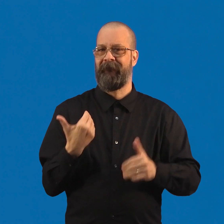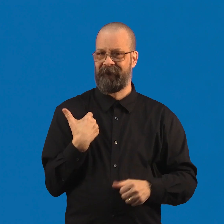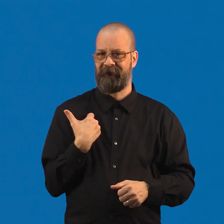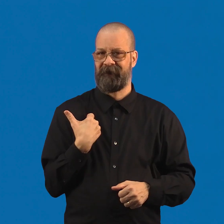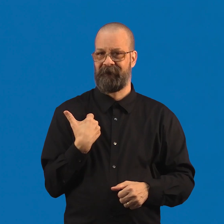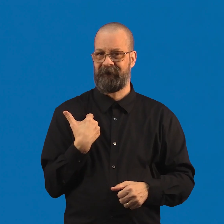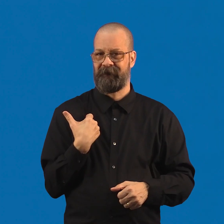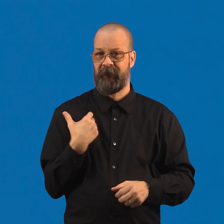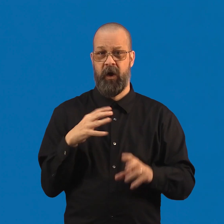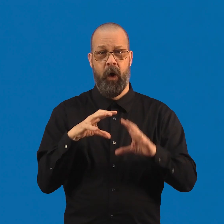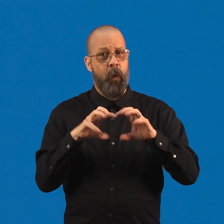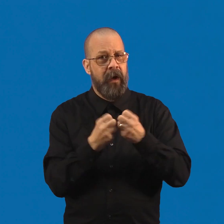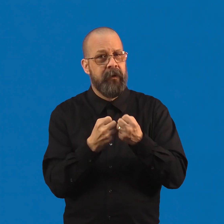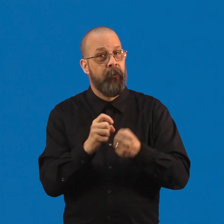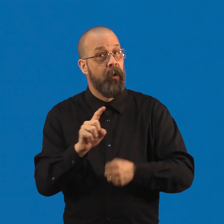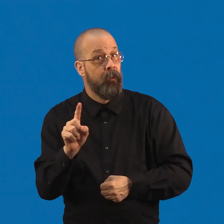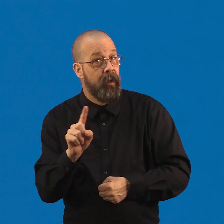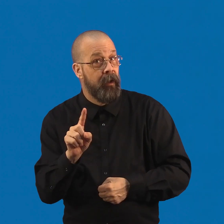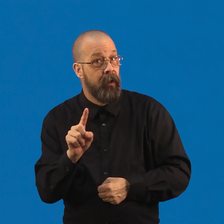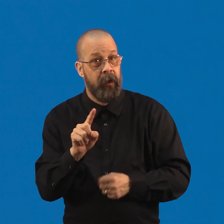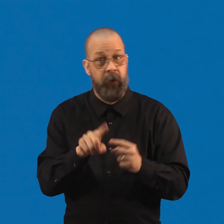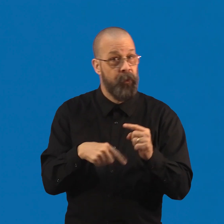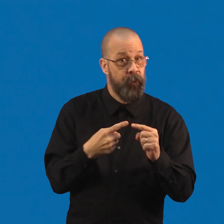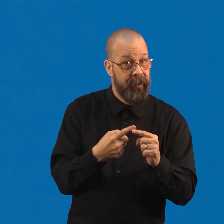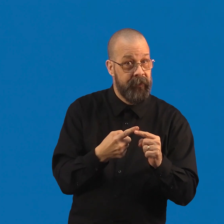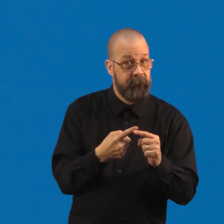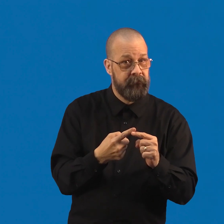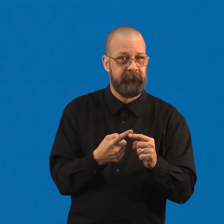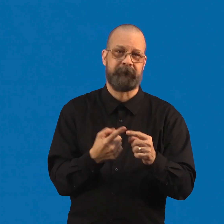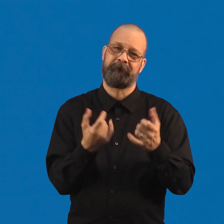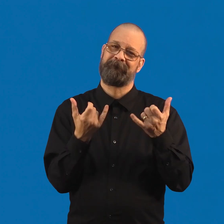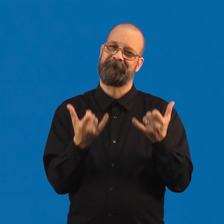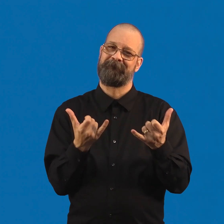American Sign Language will be available at all workshops.